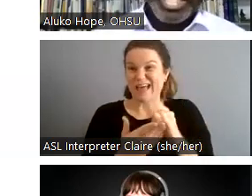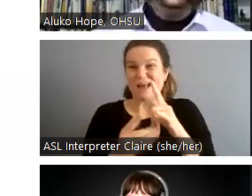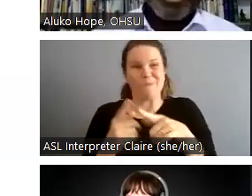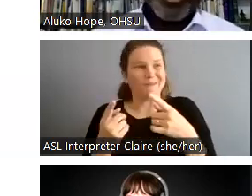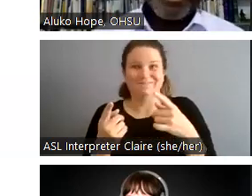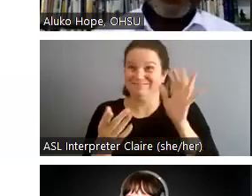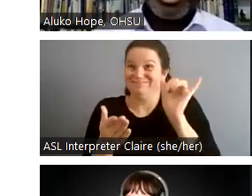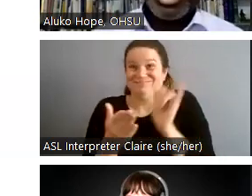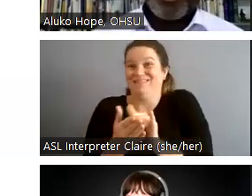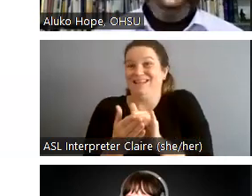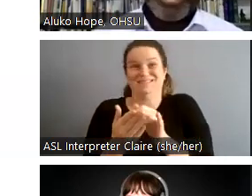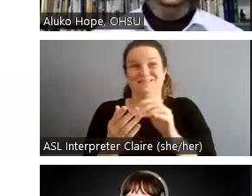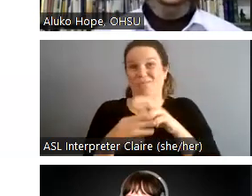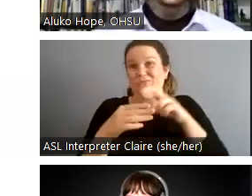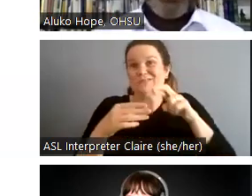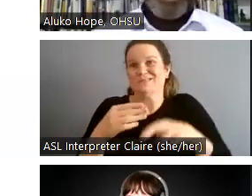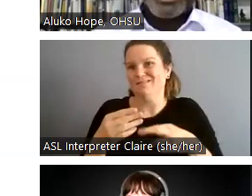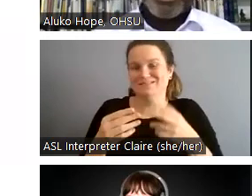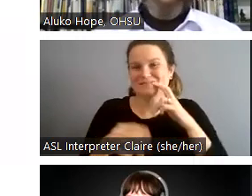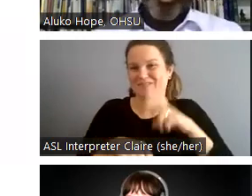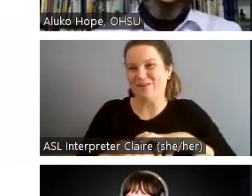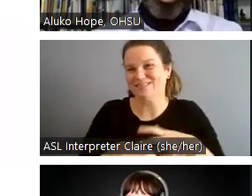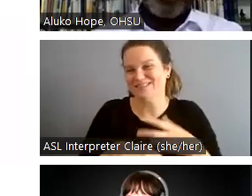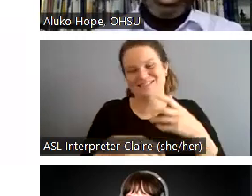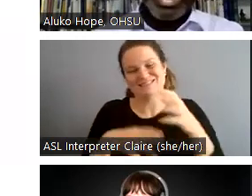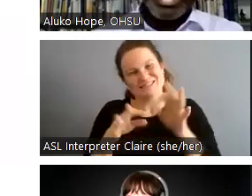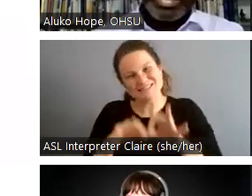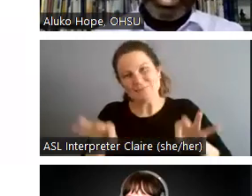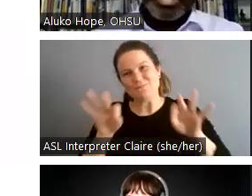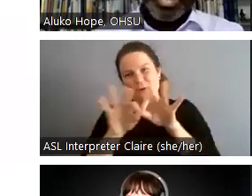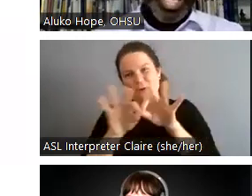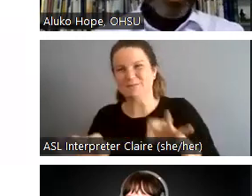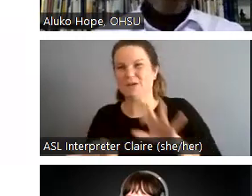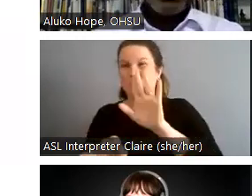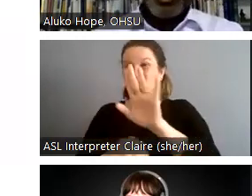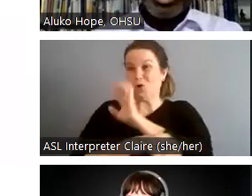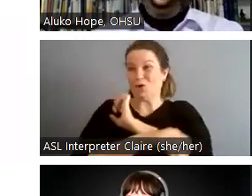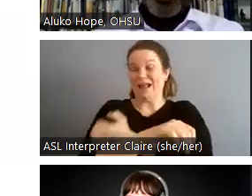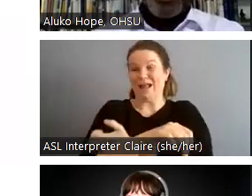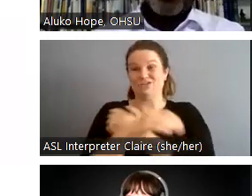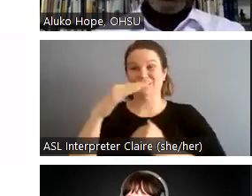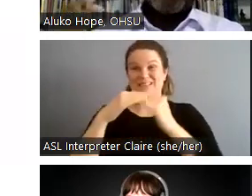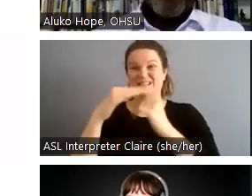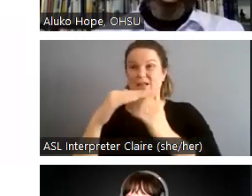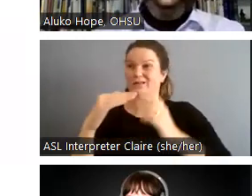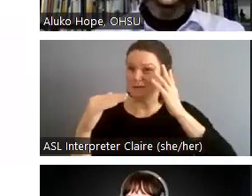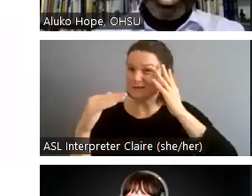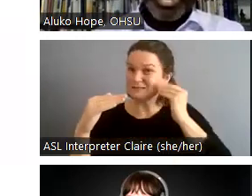And so, I think we have to teach them about that and help them identify where their ceiling is- and it might be so much